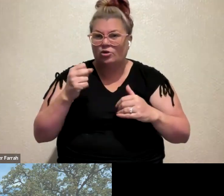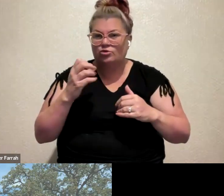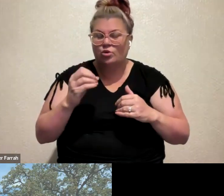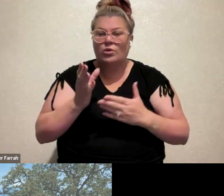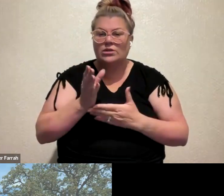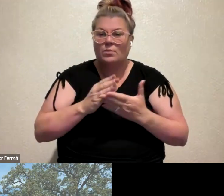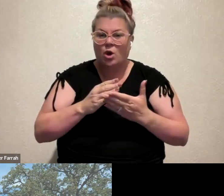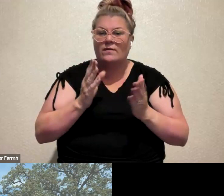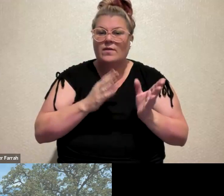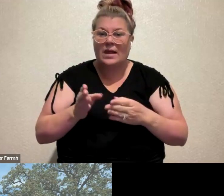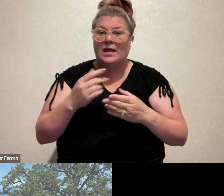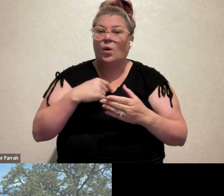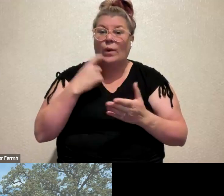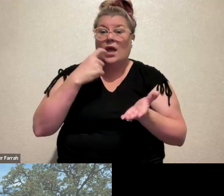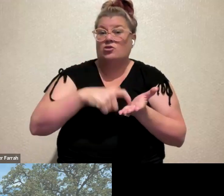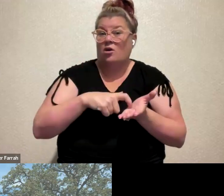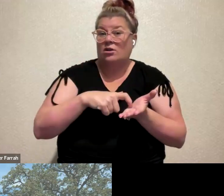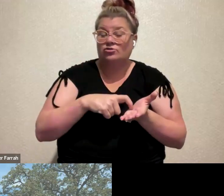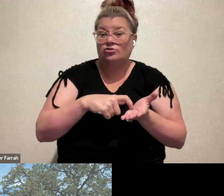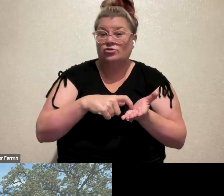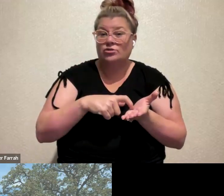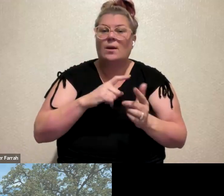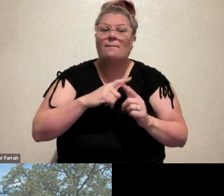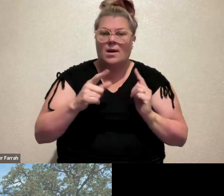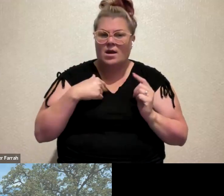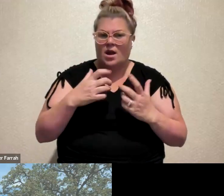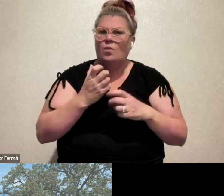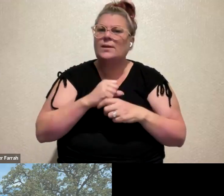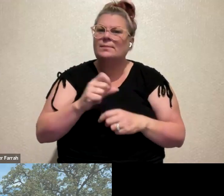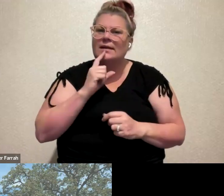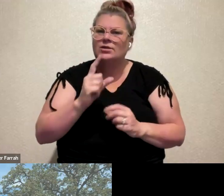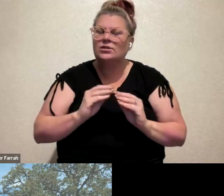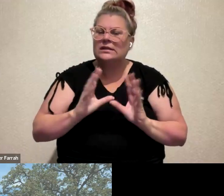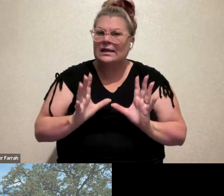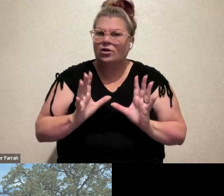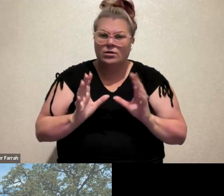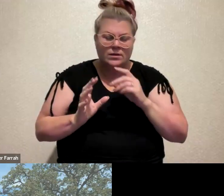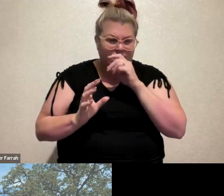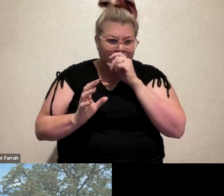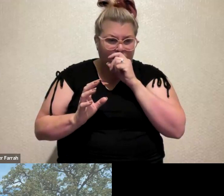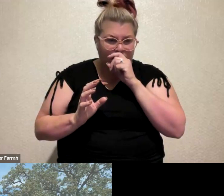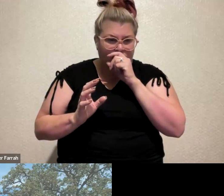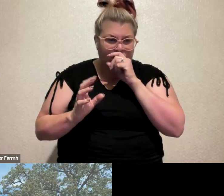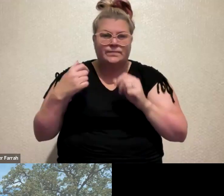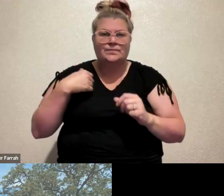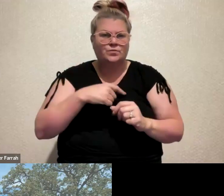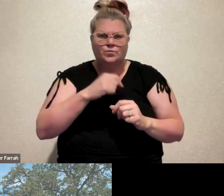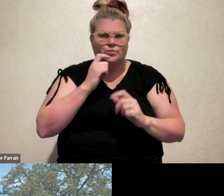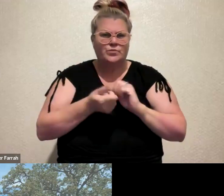where we acknowledge that but I do want to make it clear that we have not changed that definition.